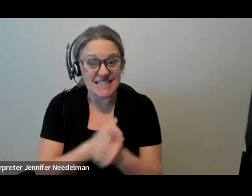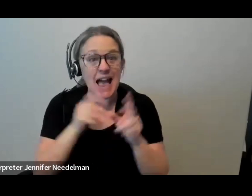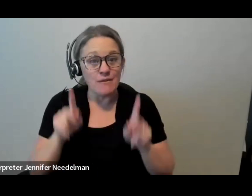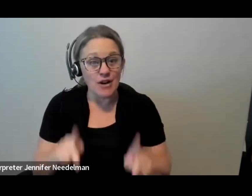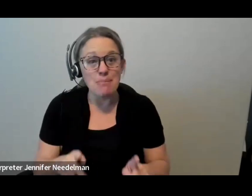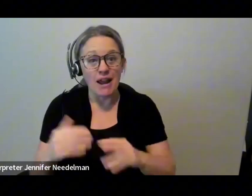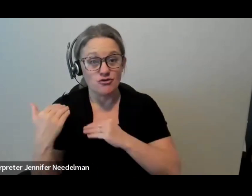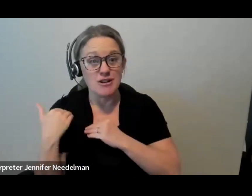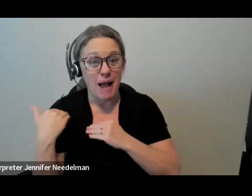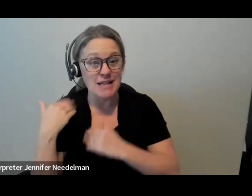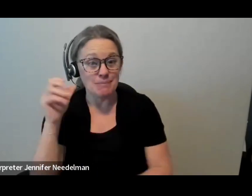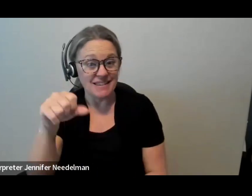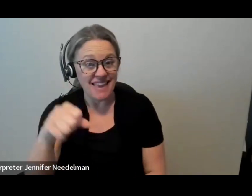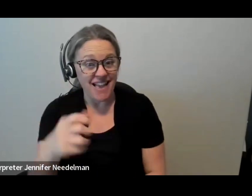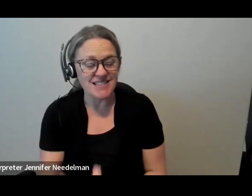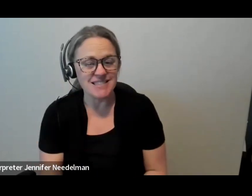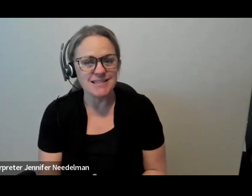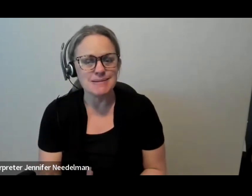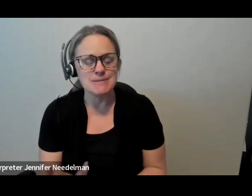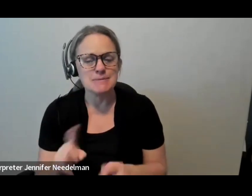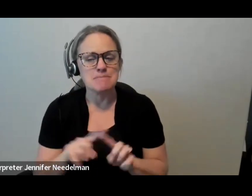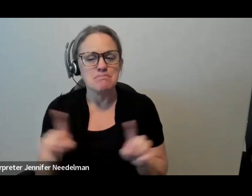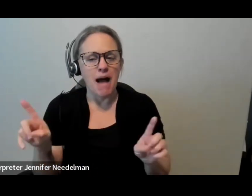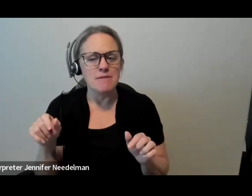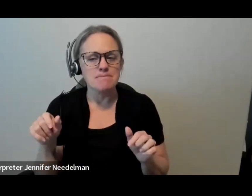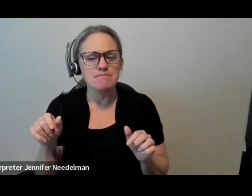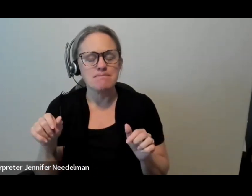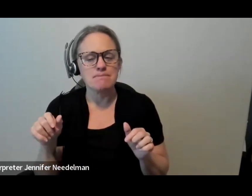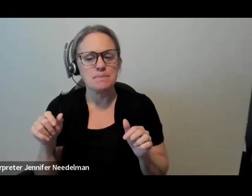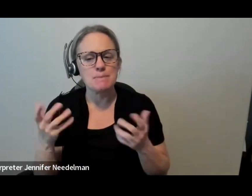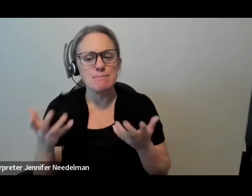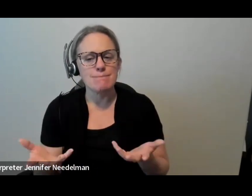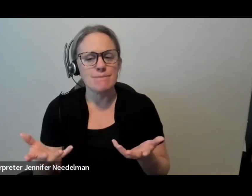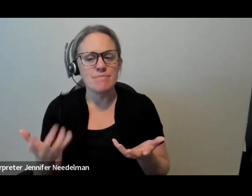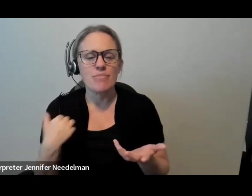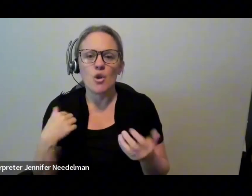but it's almost like we also don't wanna